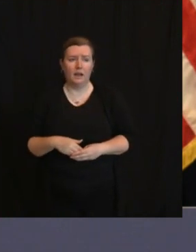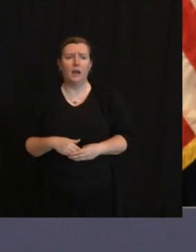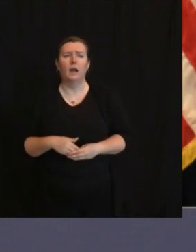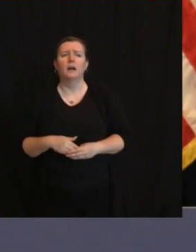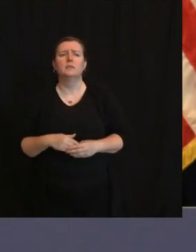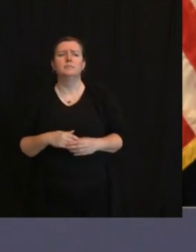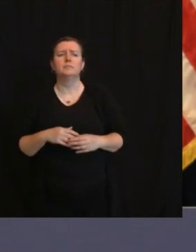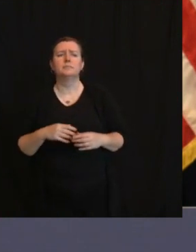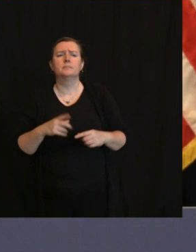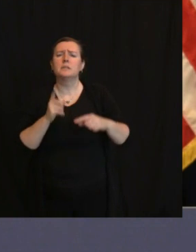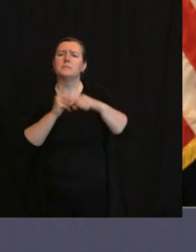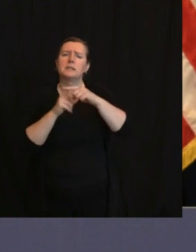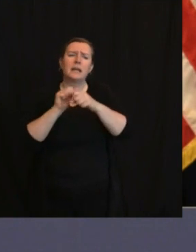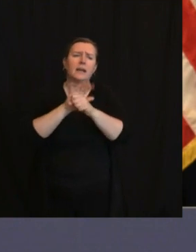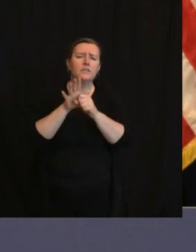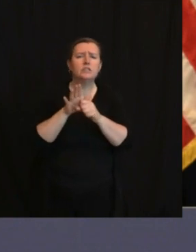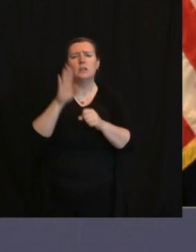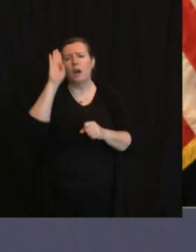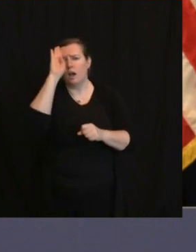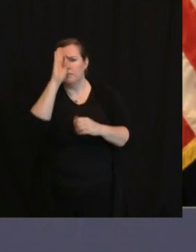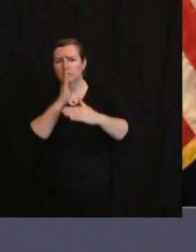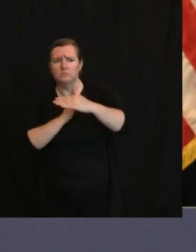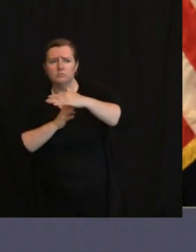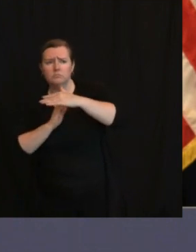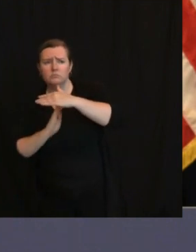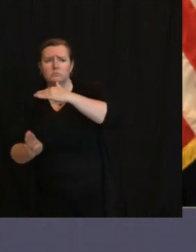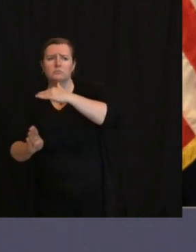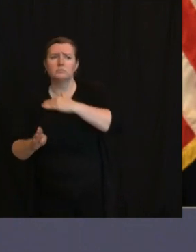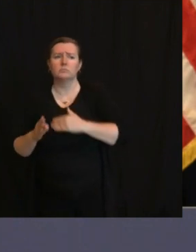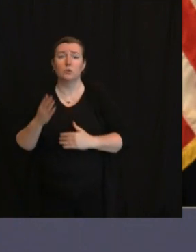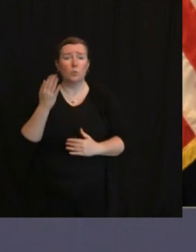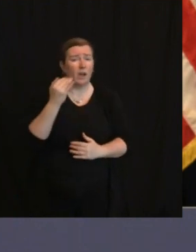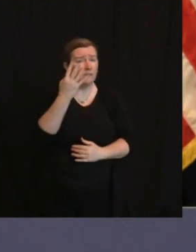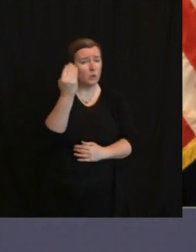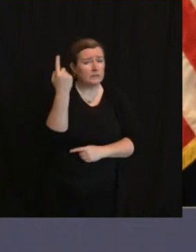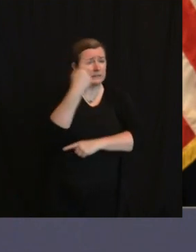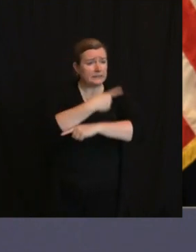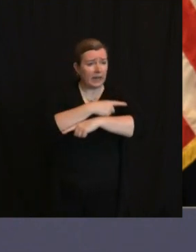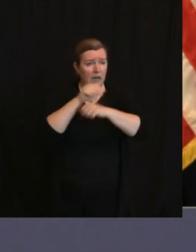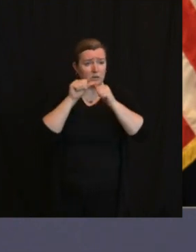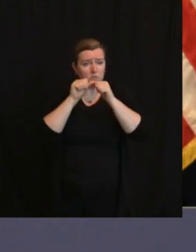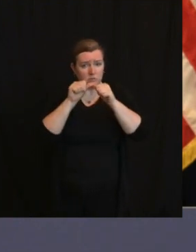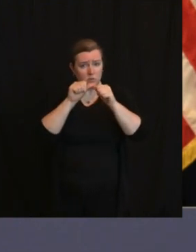AND CLOSE AGAIN IF CASES WERE TO SPIKE? IS THAT BEING TALKED ABOUT?